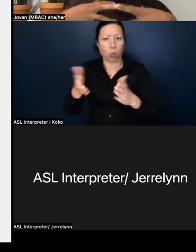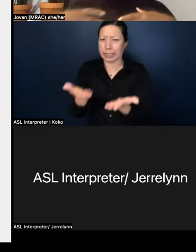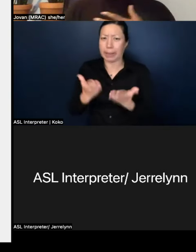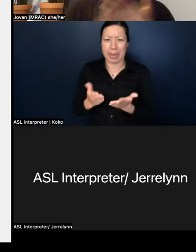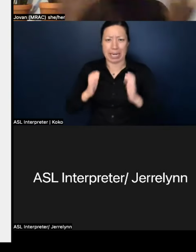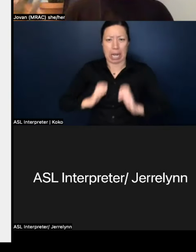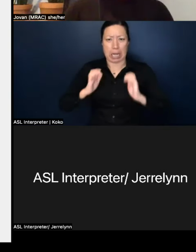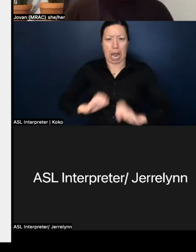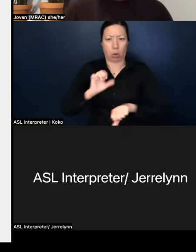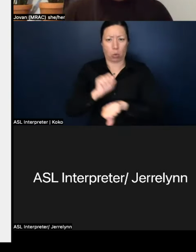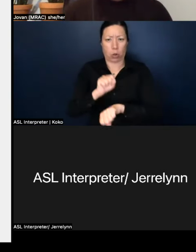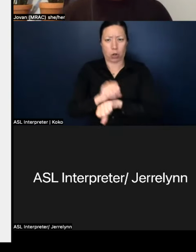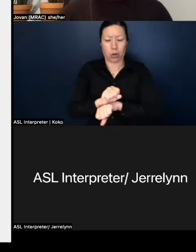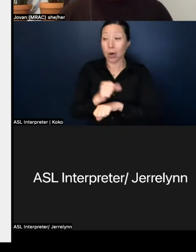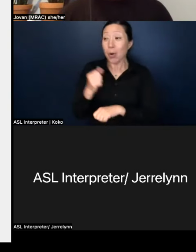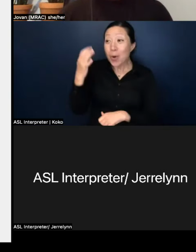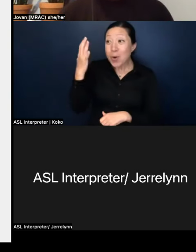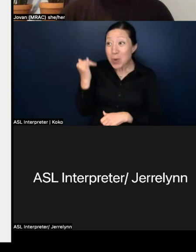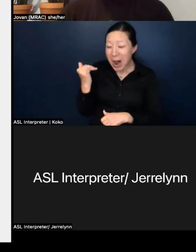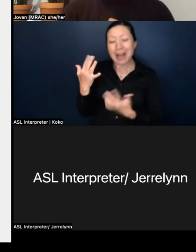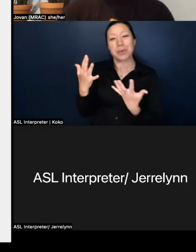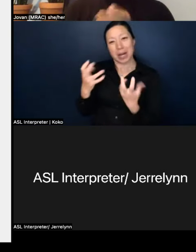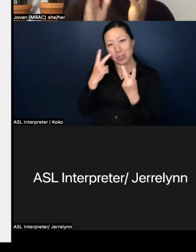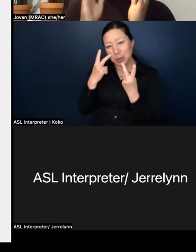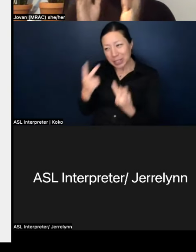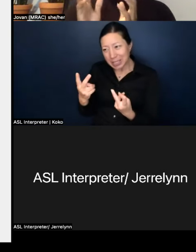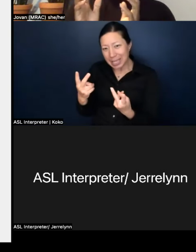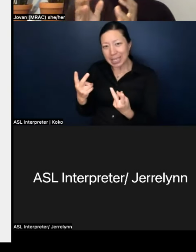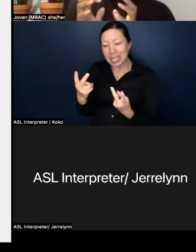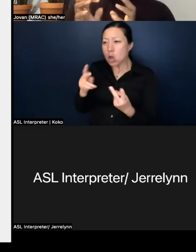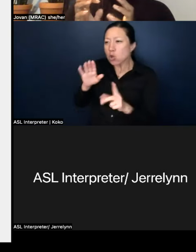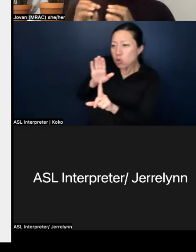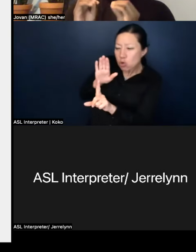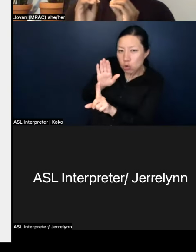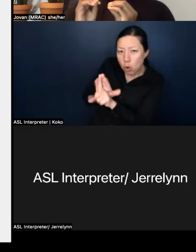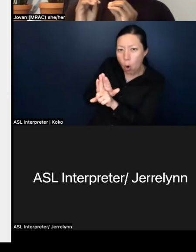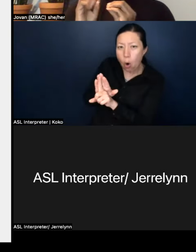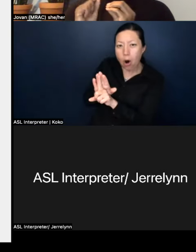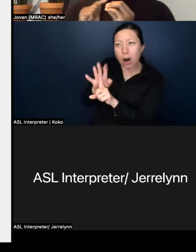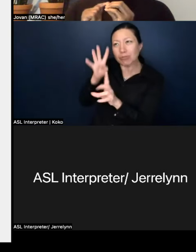what your ideas are in general. But it is not required that